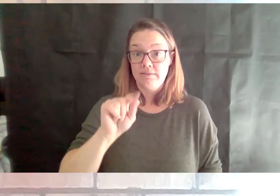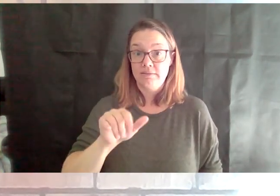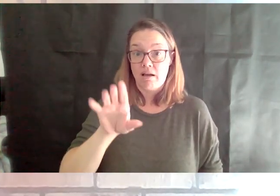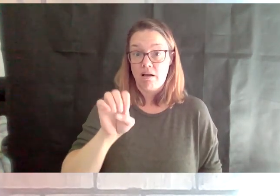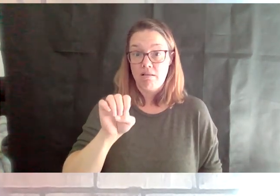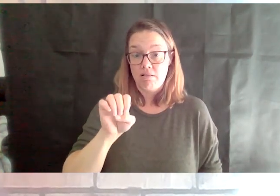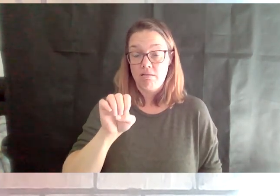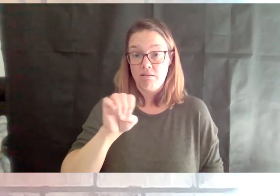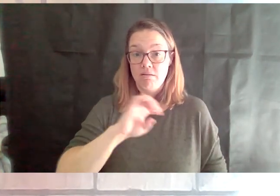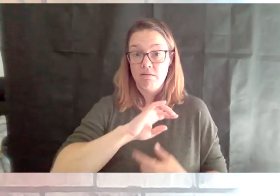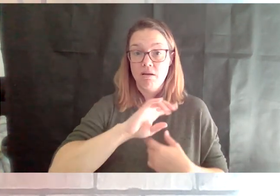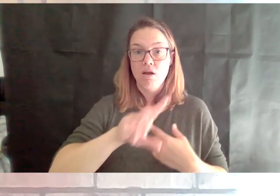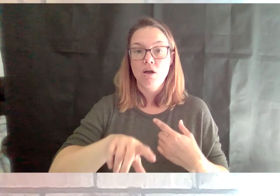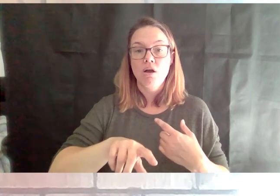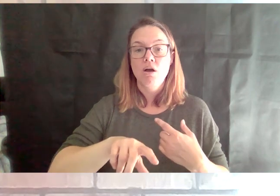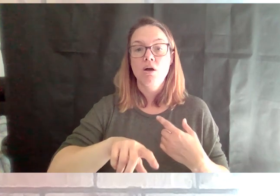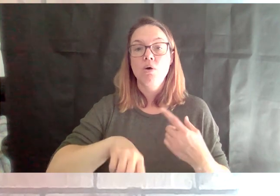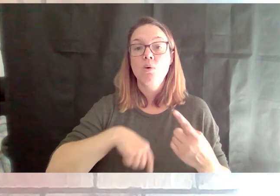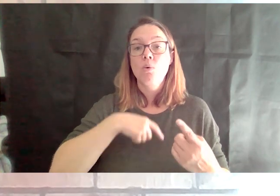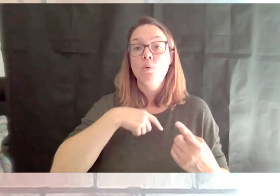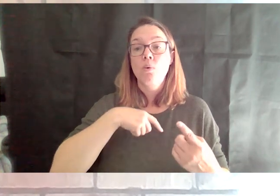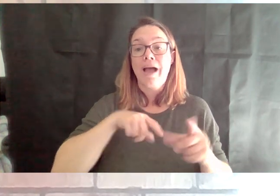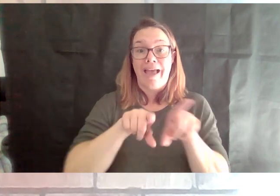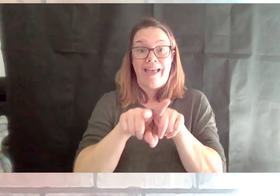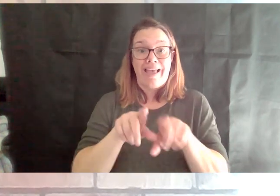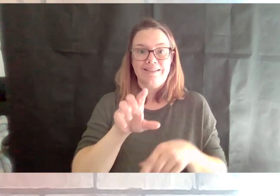and what I'm bringing to MHCD as an advisor,